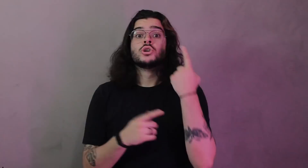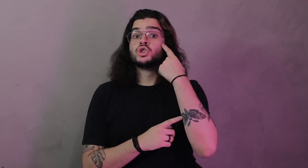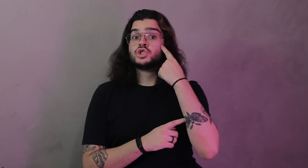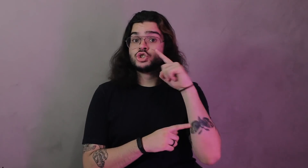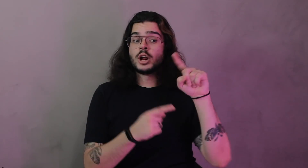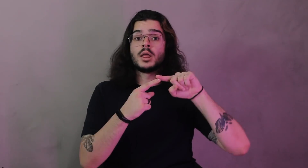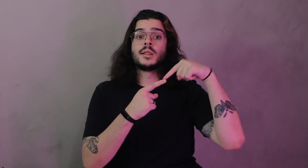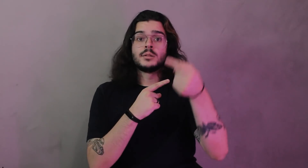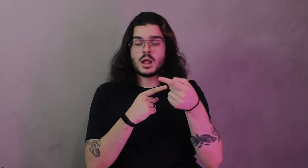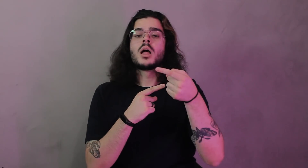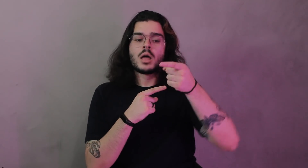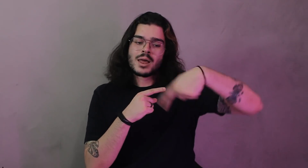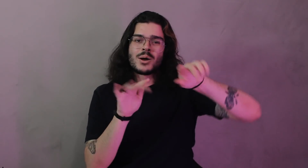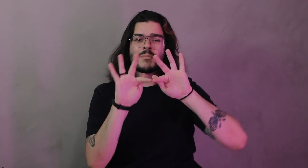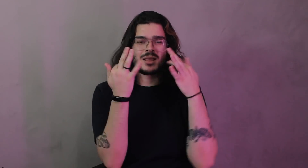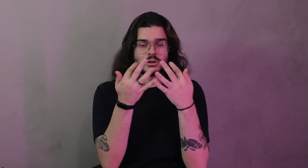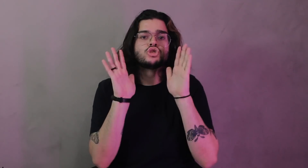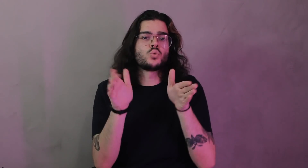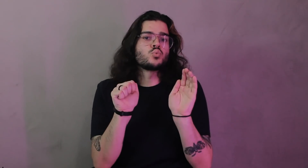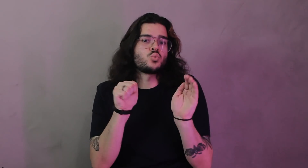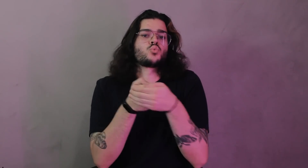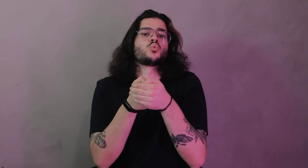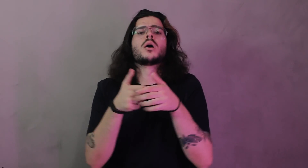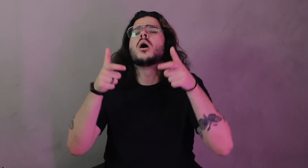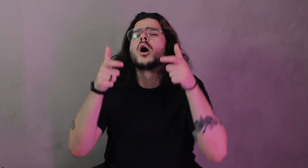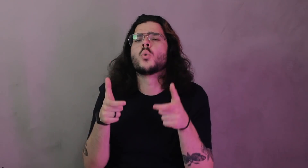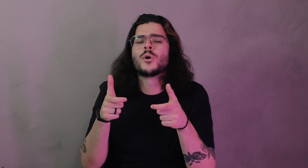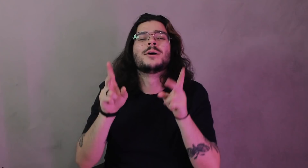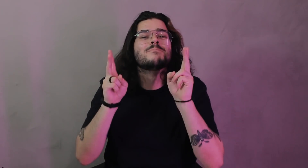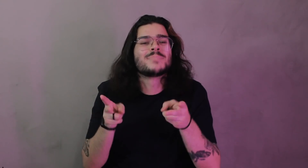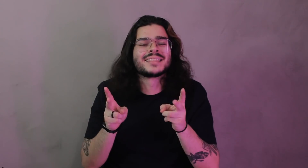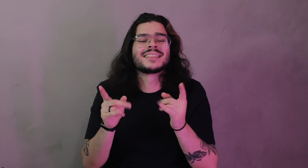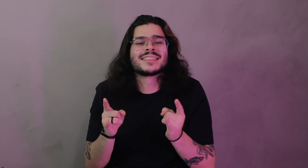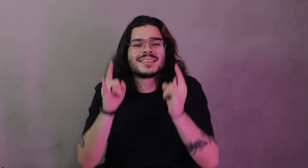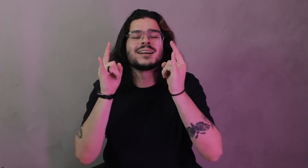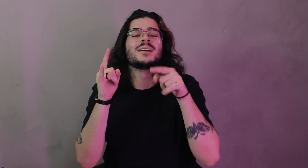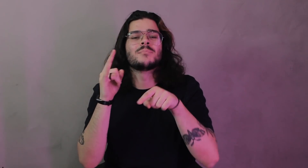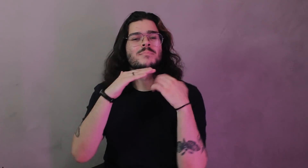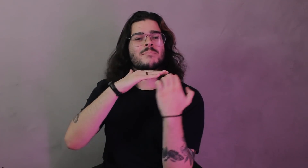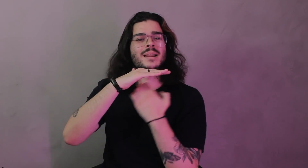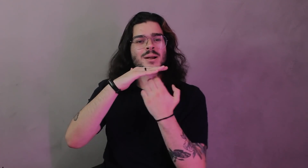A day later, they hide in the same place where